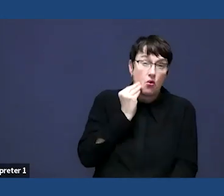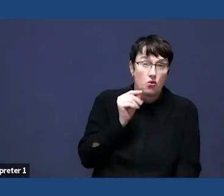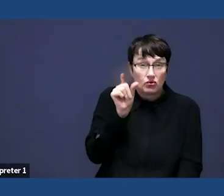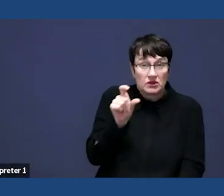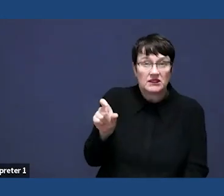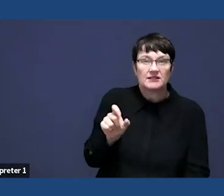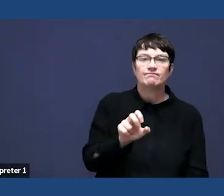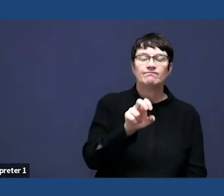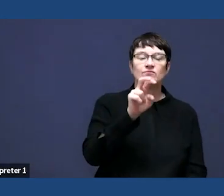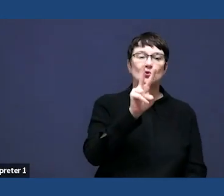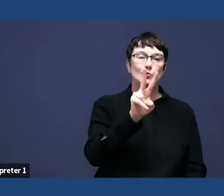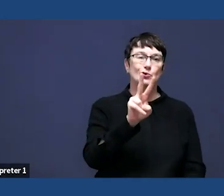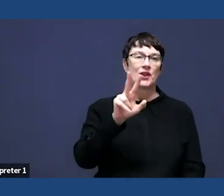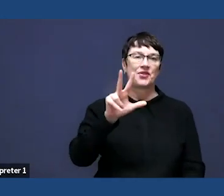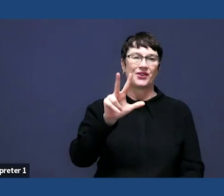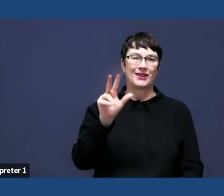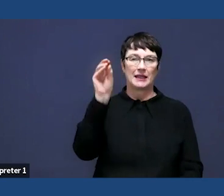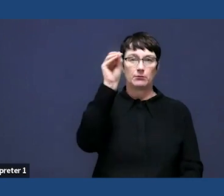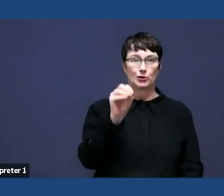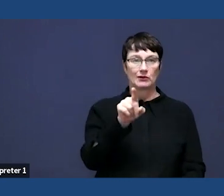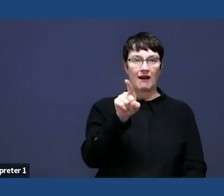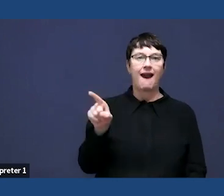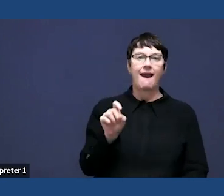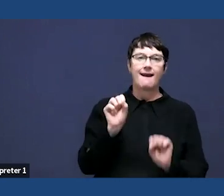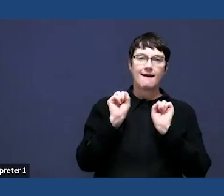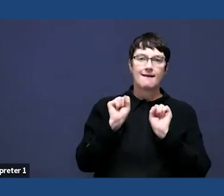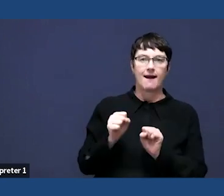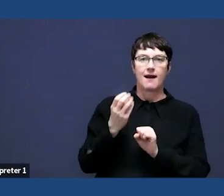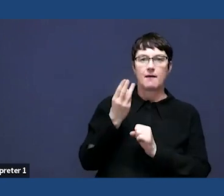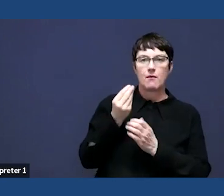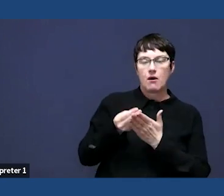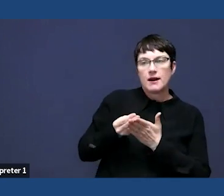offered, which was -- which is unfortunate.